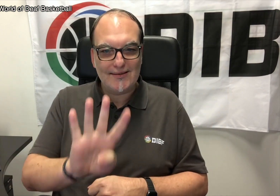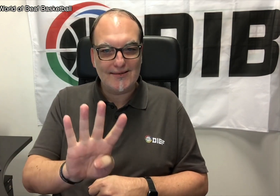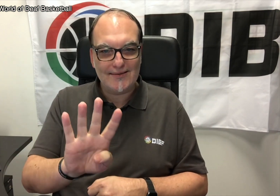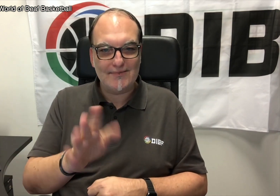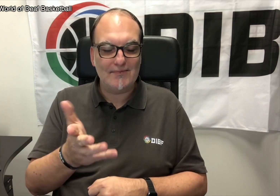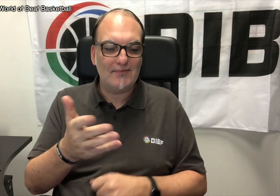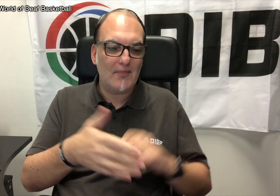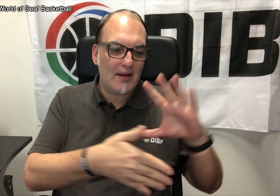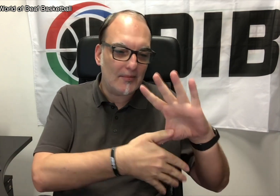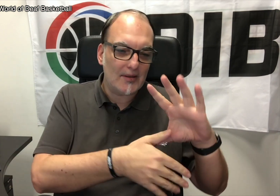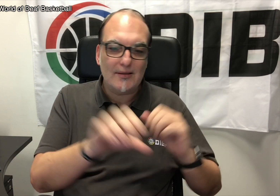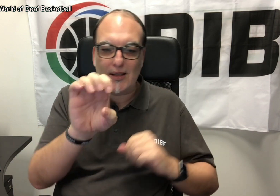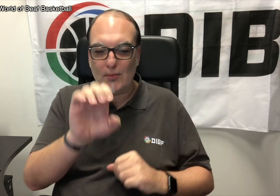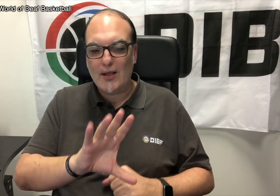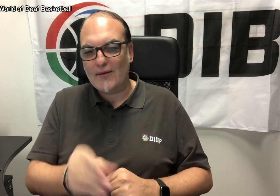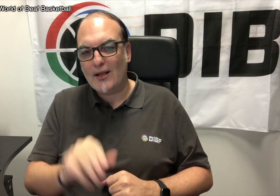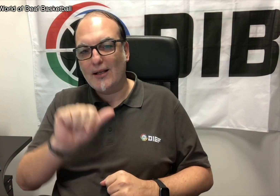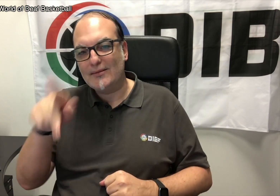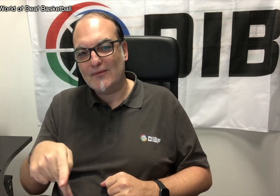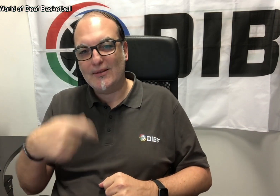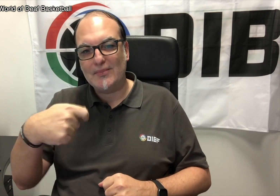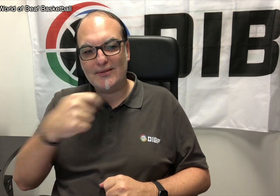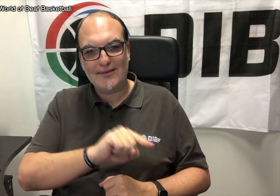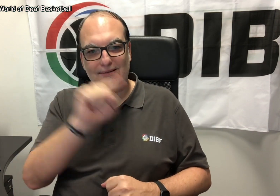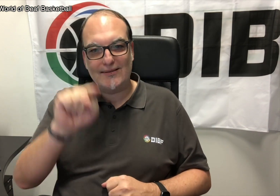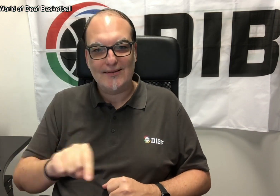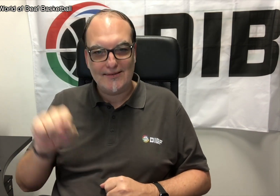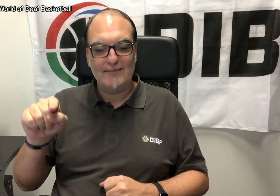of Deaf Sports Federations or the Confederation of countries.